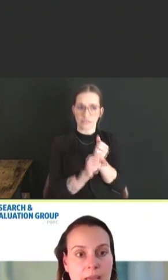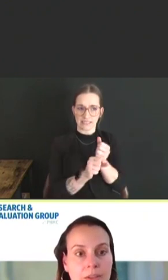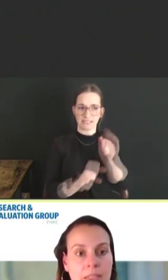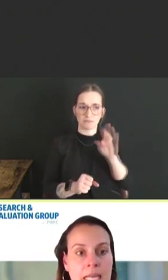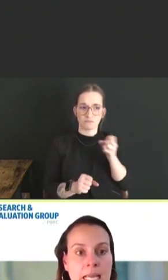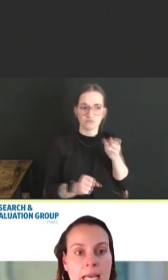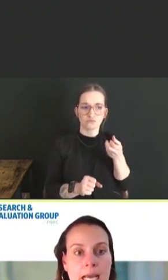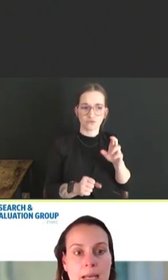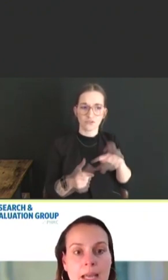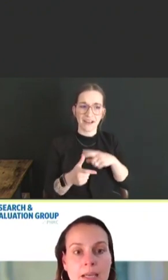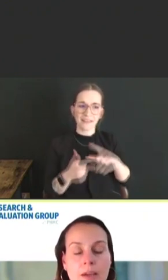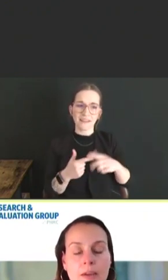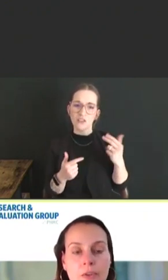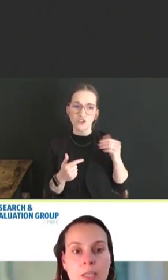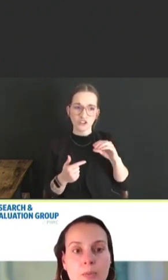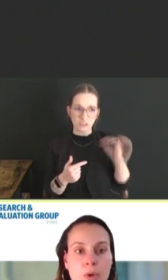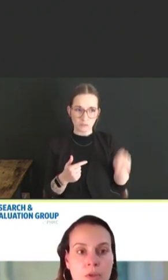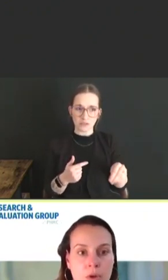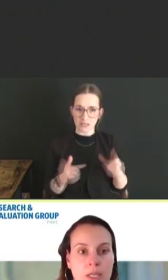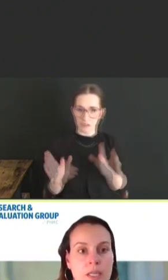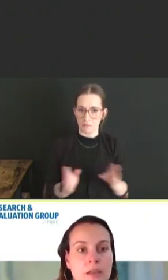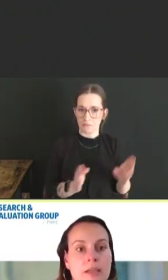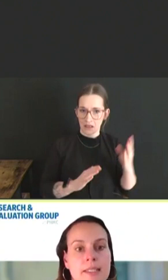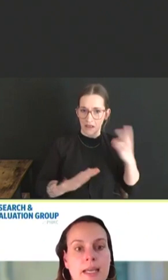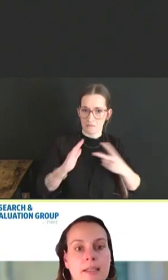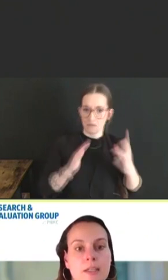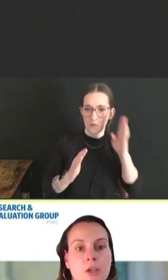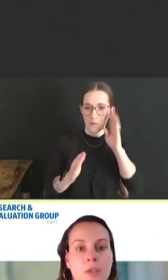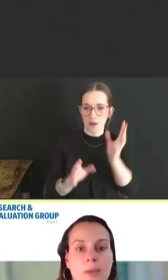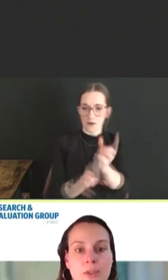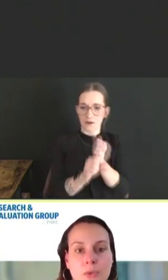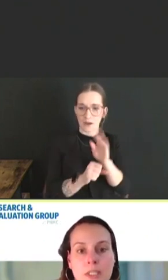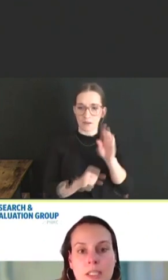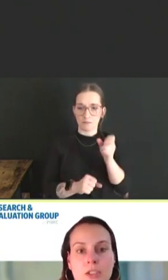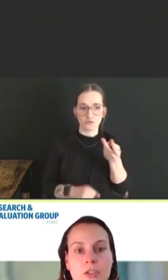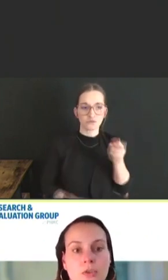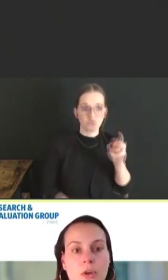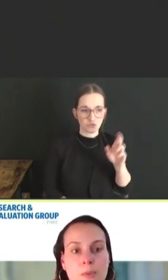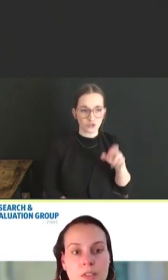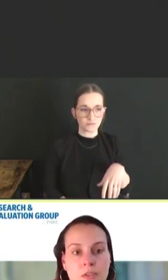panel and a really important note here is that community-based organizations across Pennsylvania,